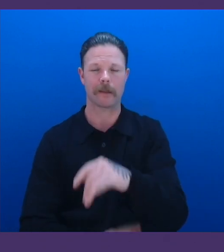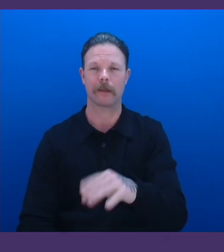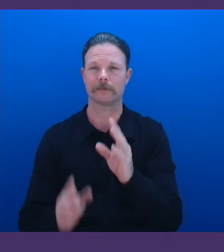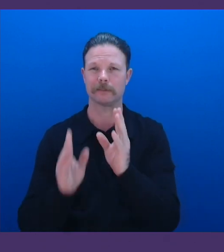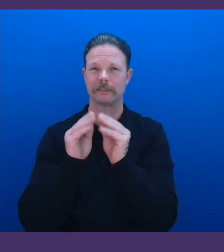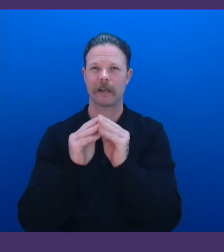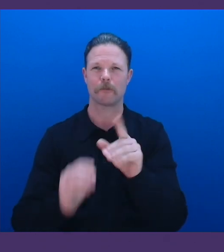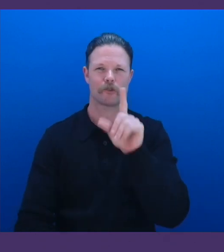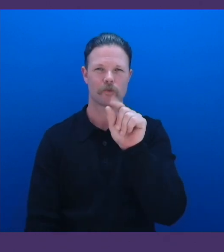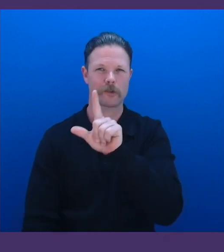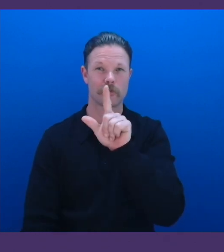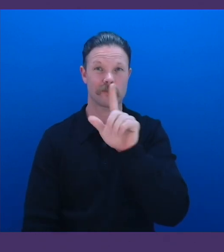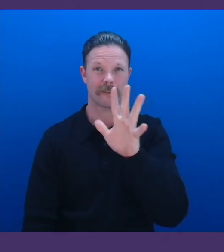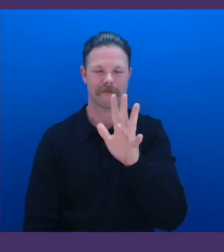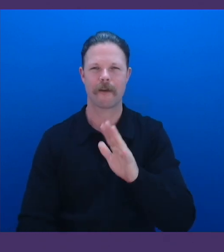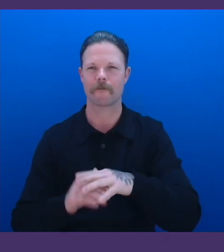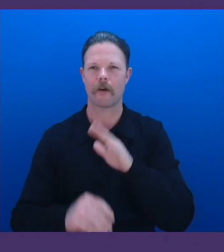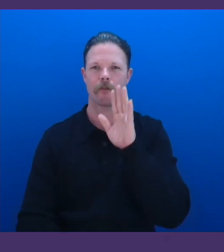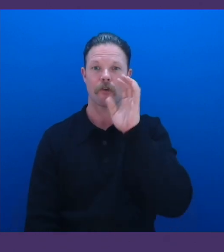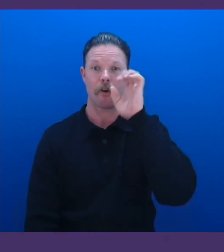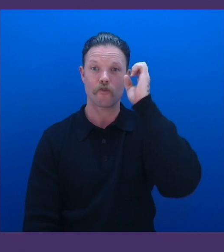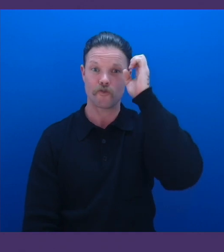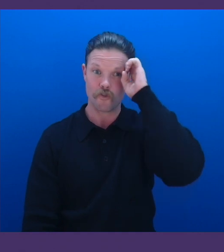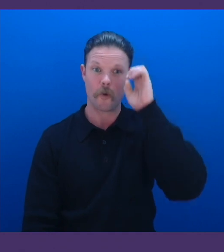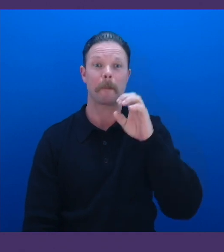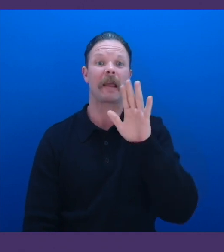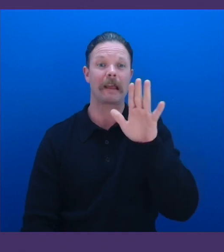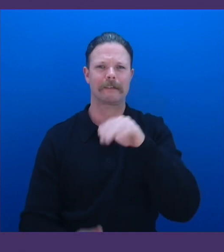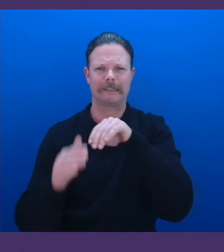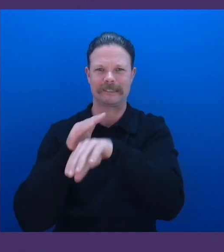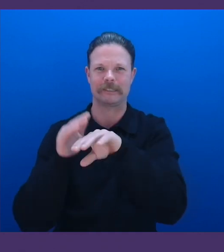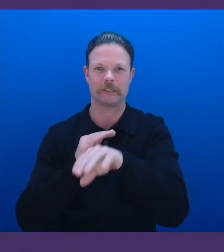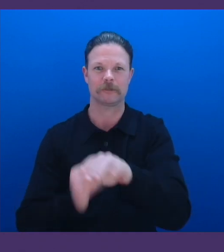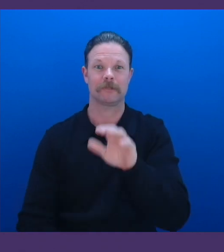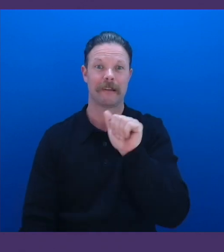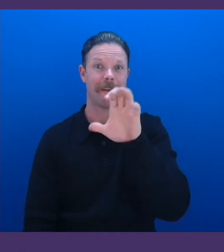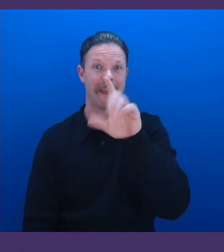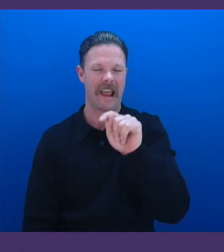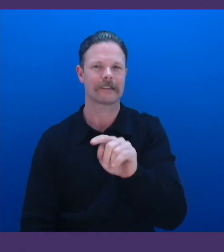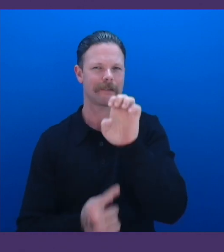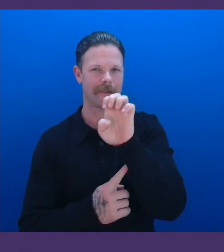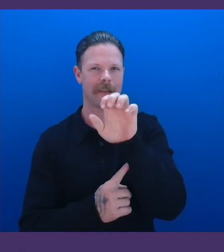on the European Accessibility Act or EAA. My name is Jamie Dean.